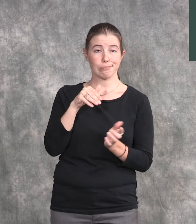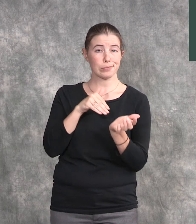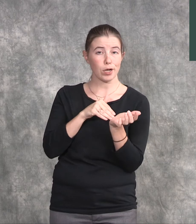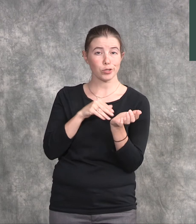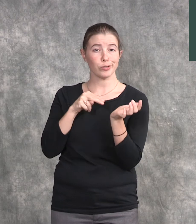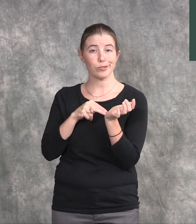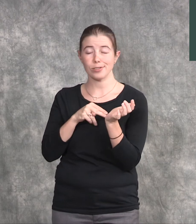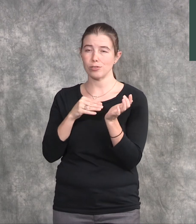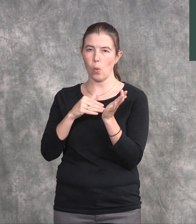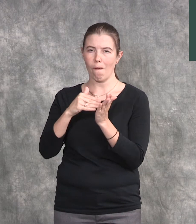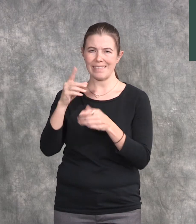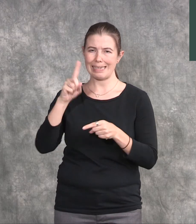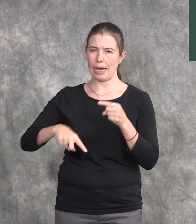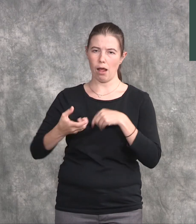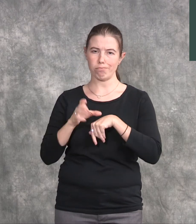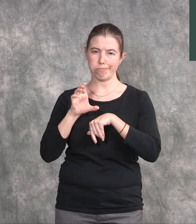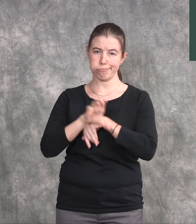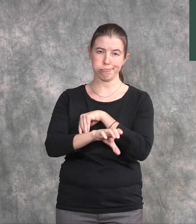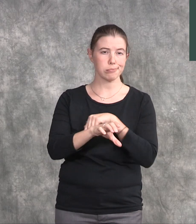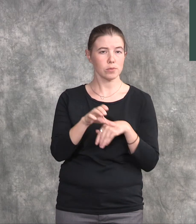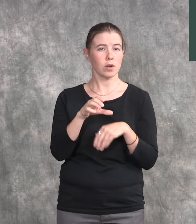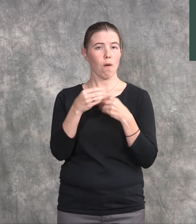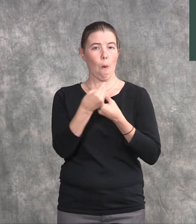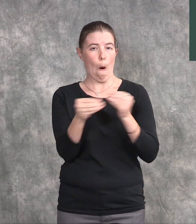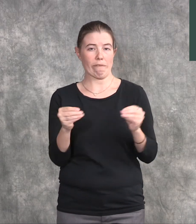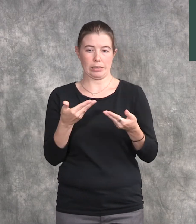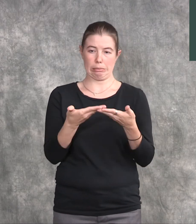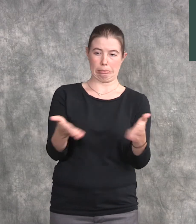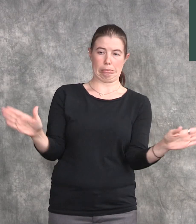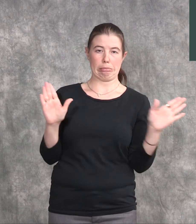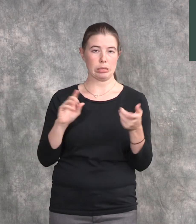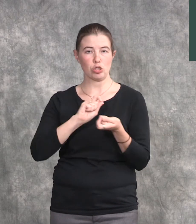And often, doctors and nurses cannot enforce office-wide change.